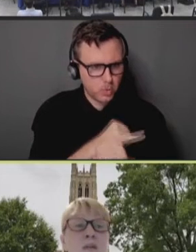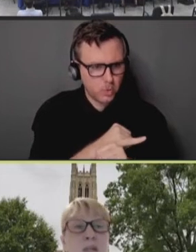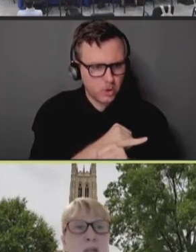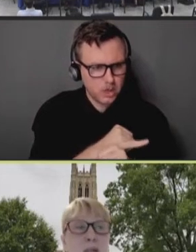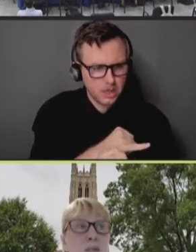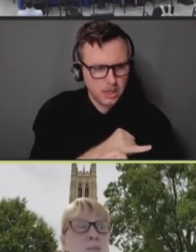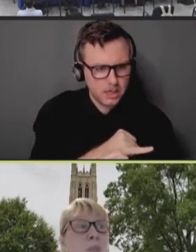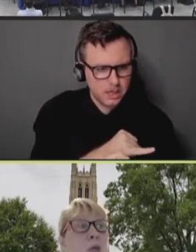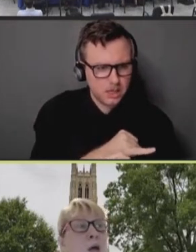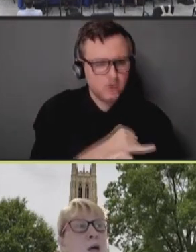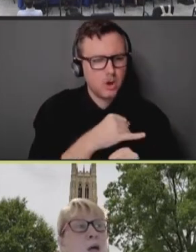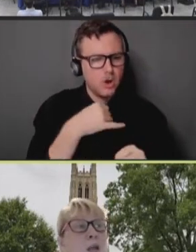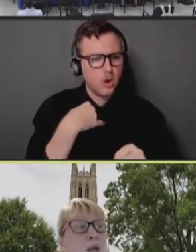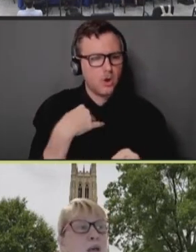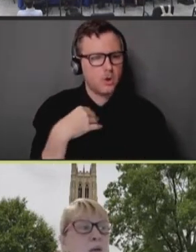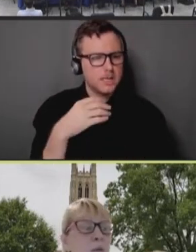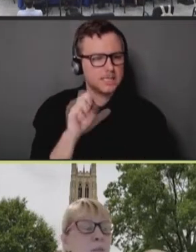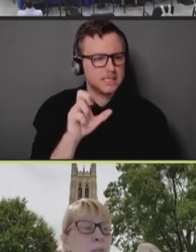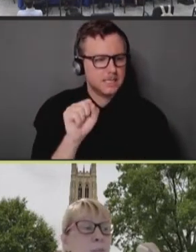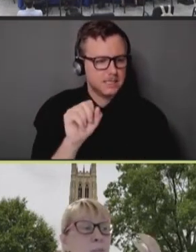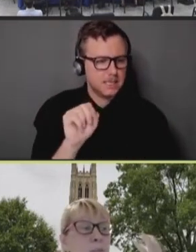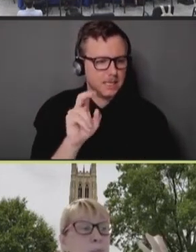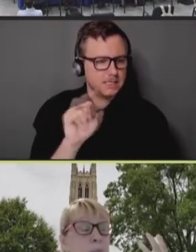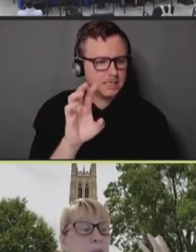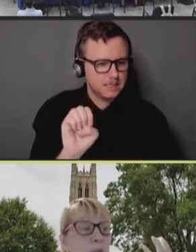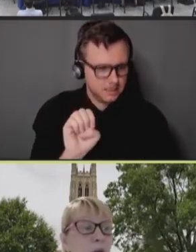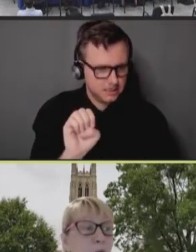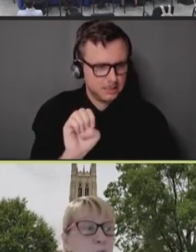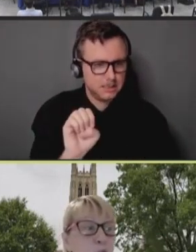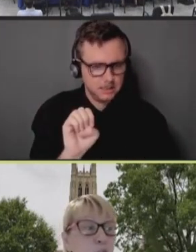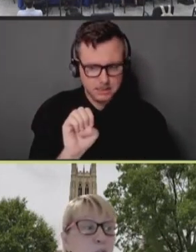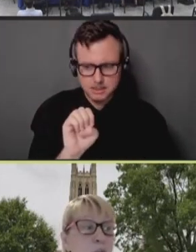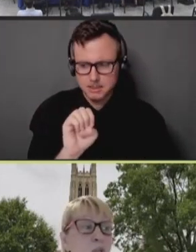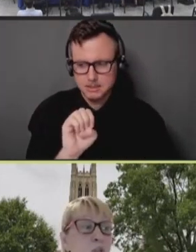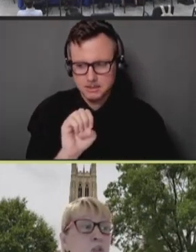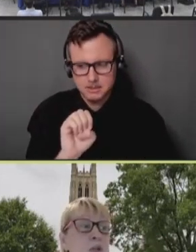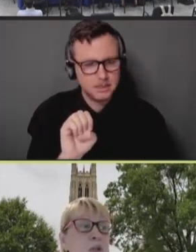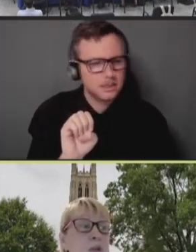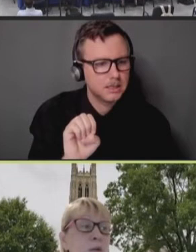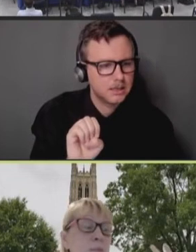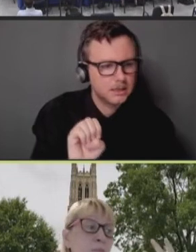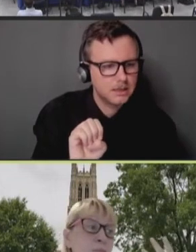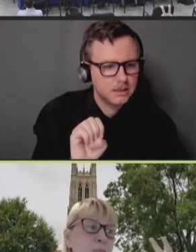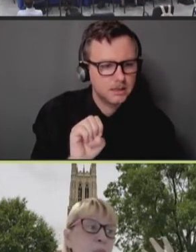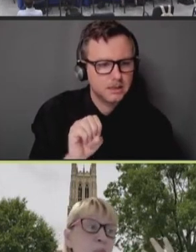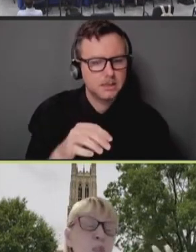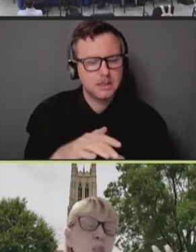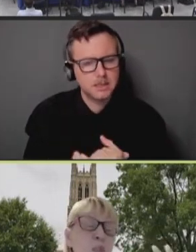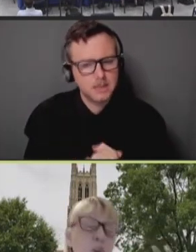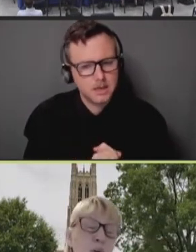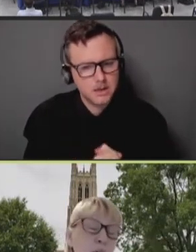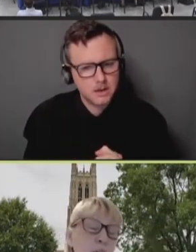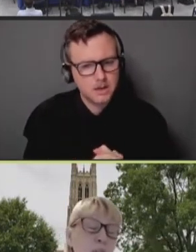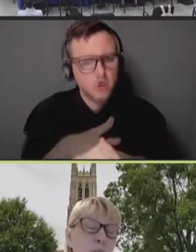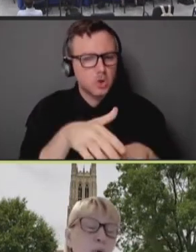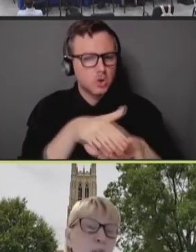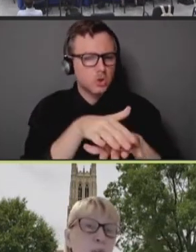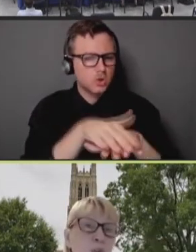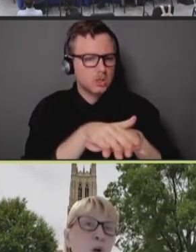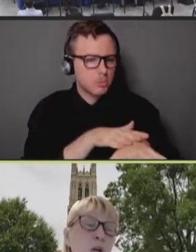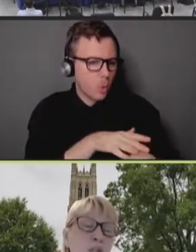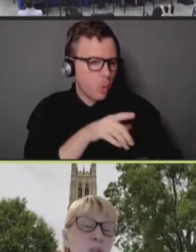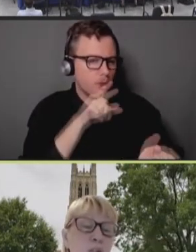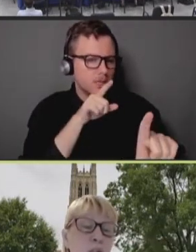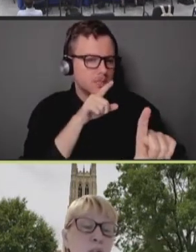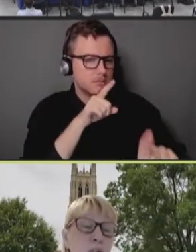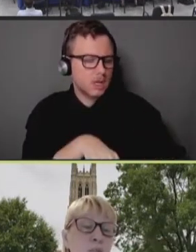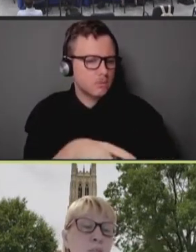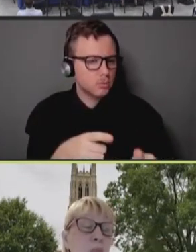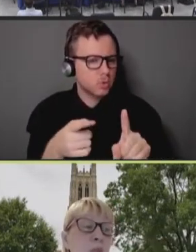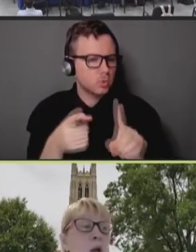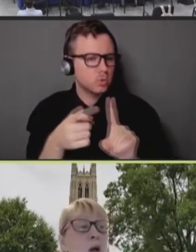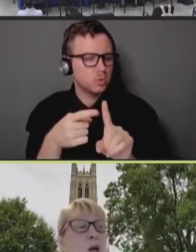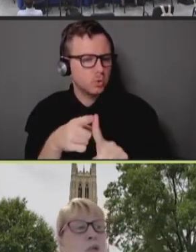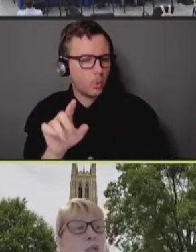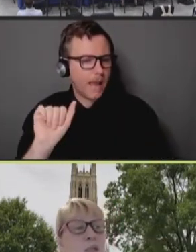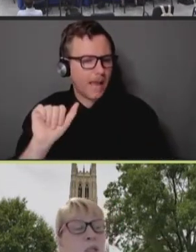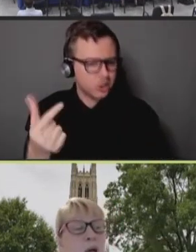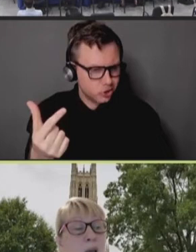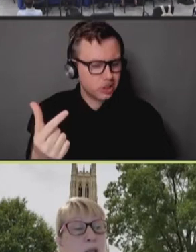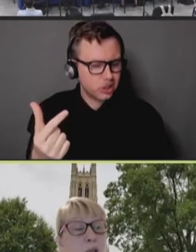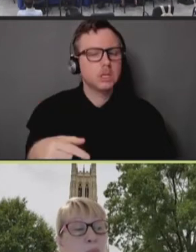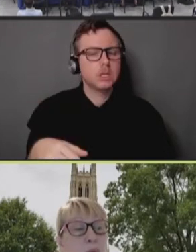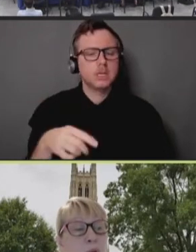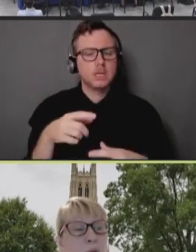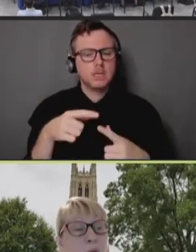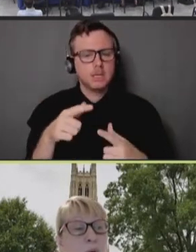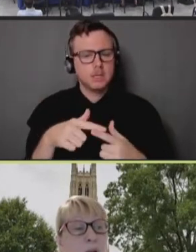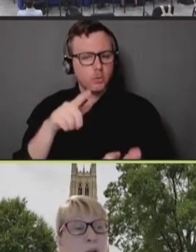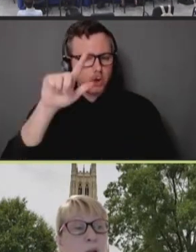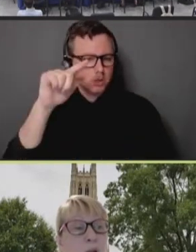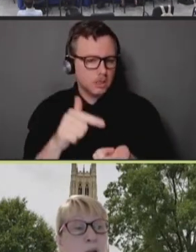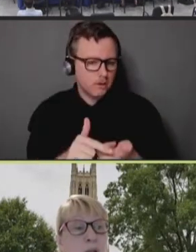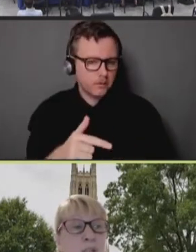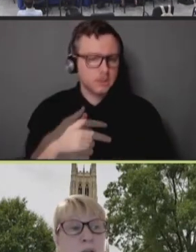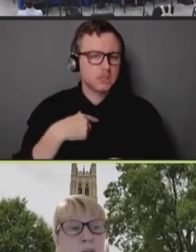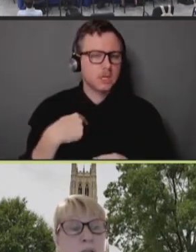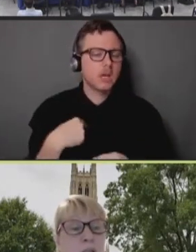things like thymus shrinkage, slower responses to antigens, decline in blood-brain barrier